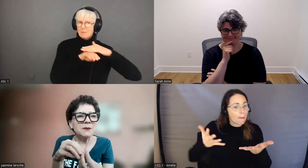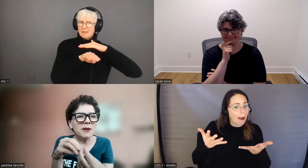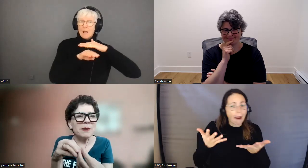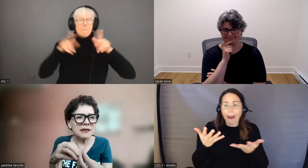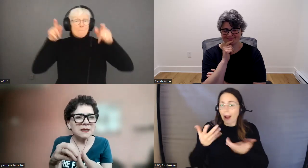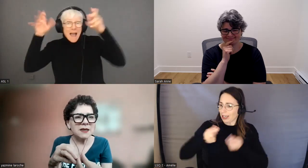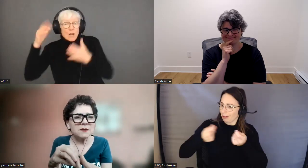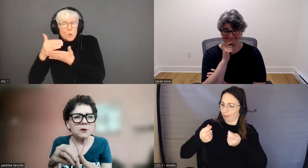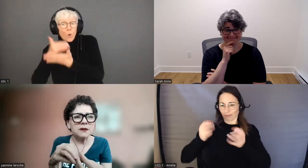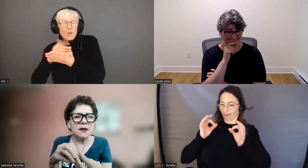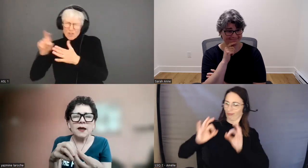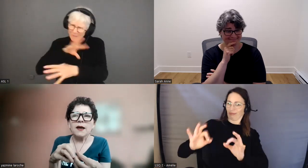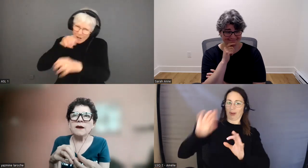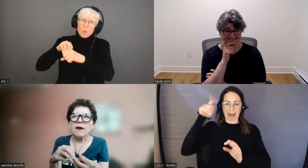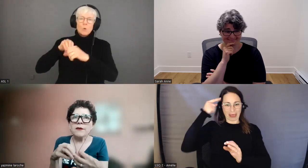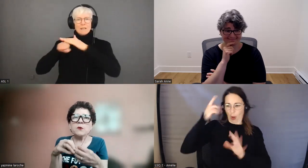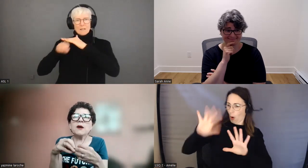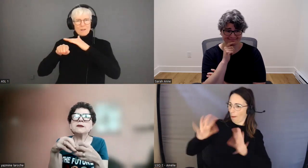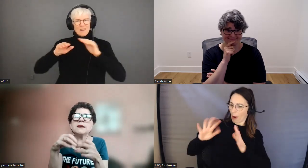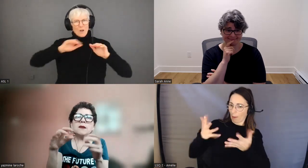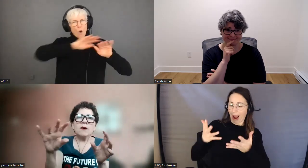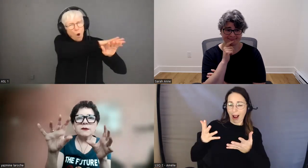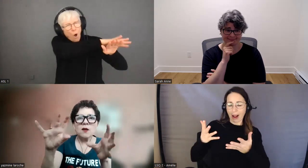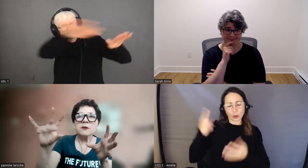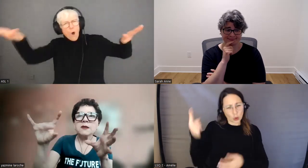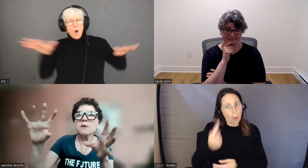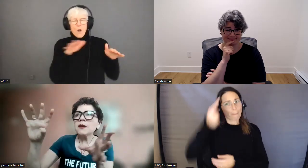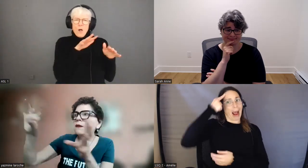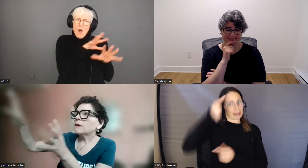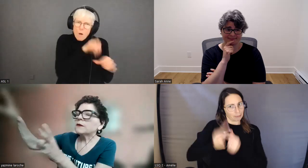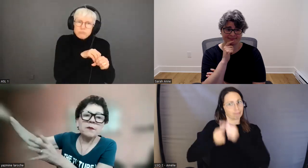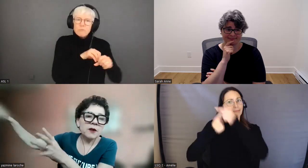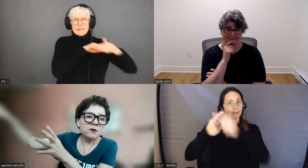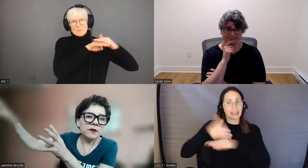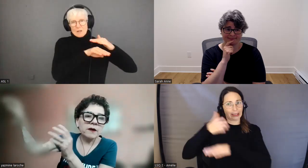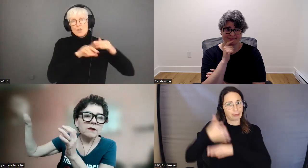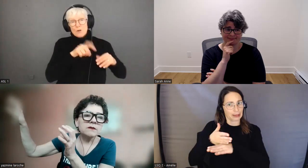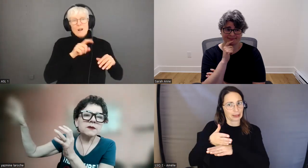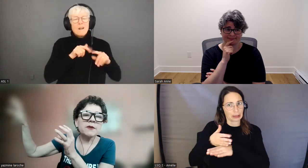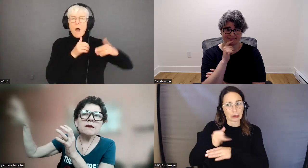to be embedded into it uh otherwise it's always going to be something over there something